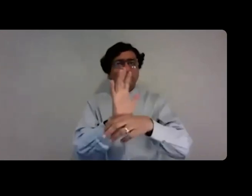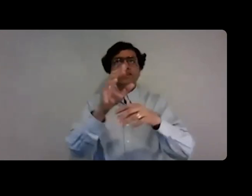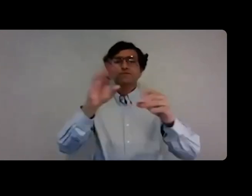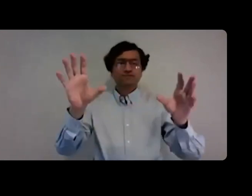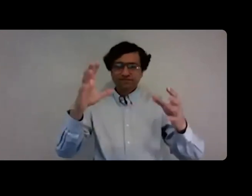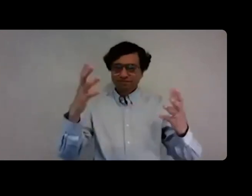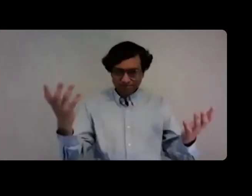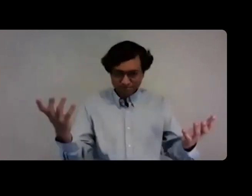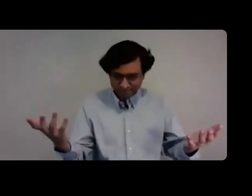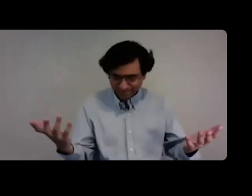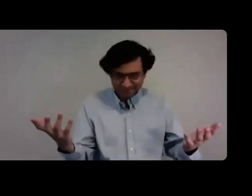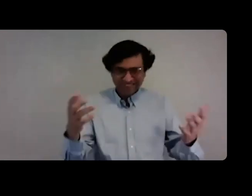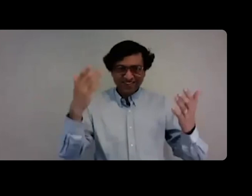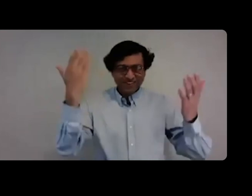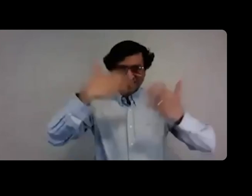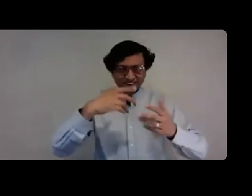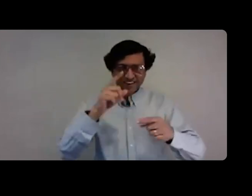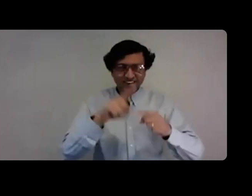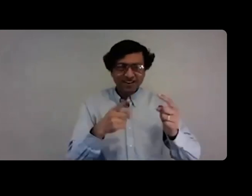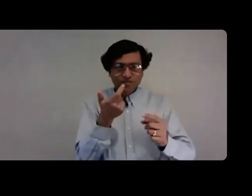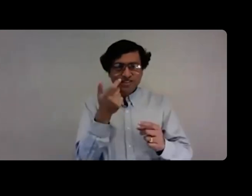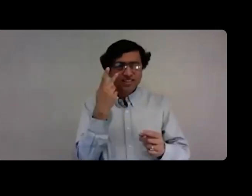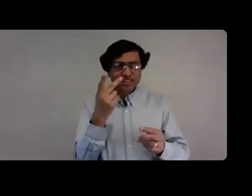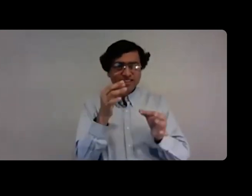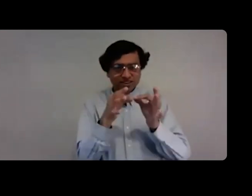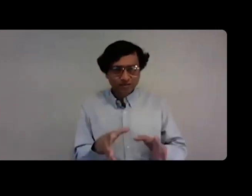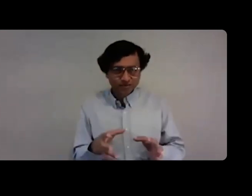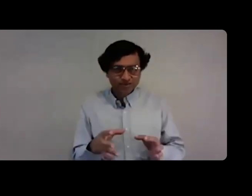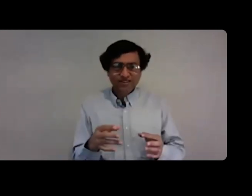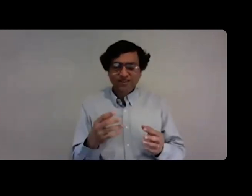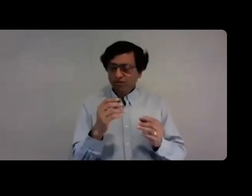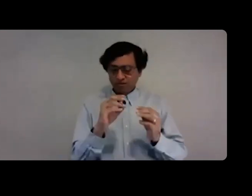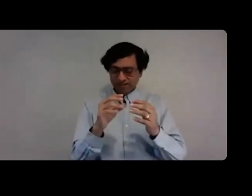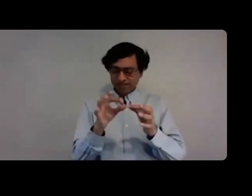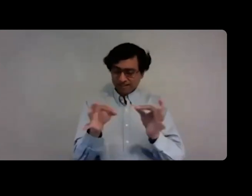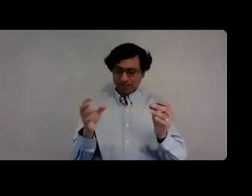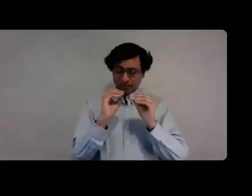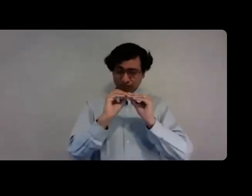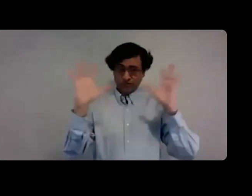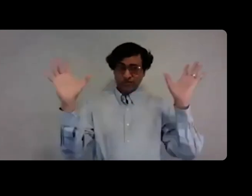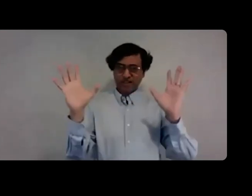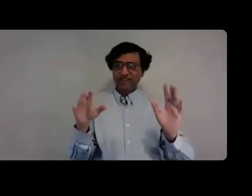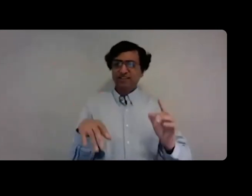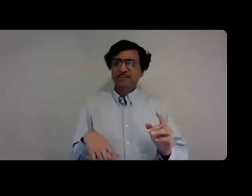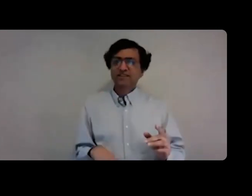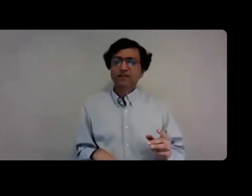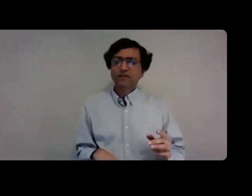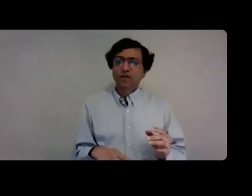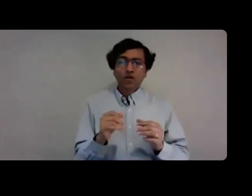It may be a room that is not very well lit. And the lights get turned off when there's a video in a class, which means the